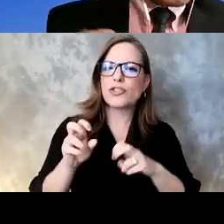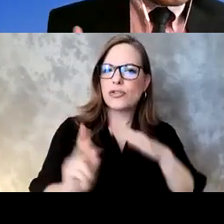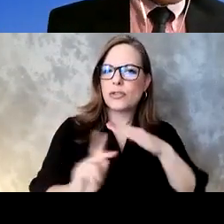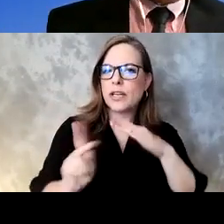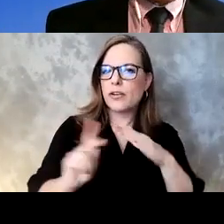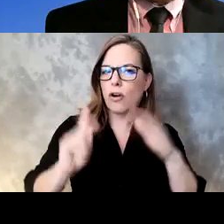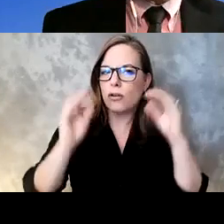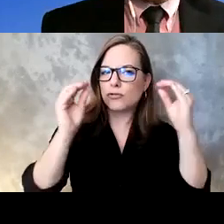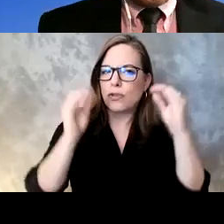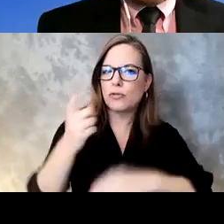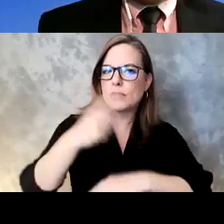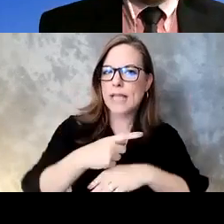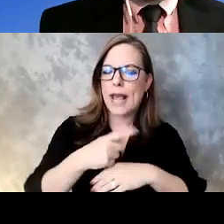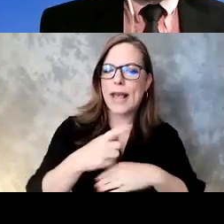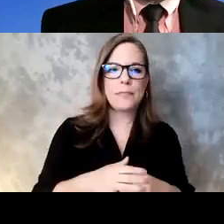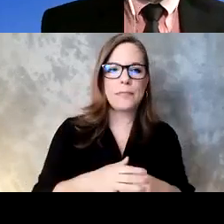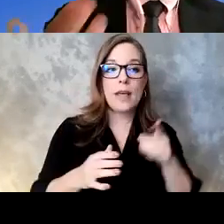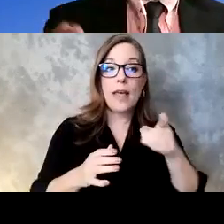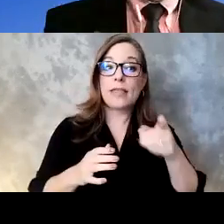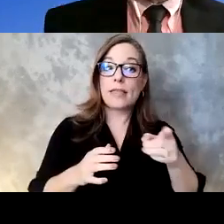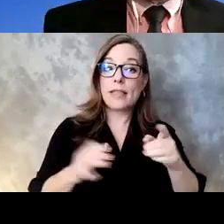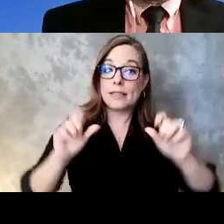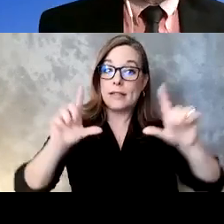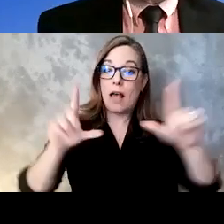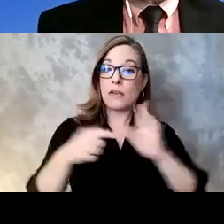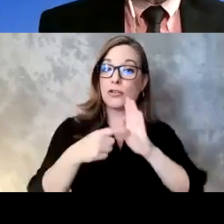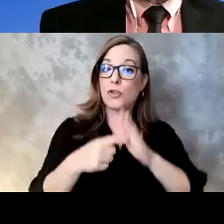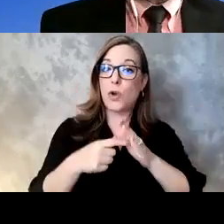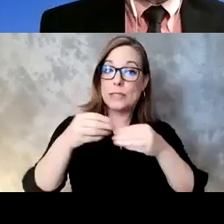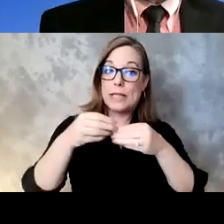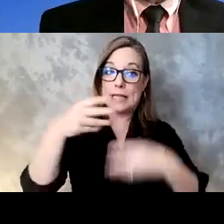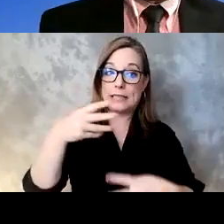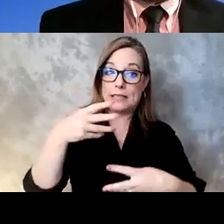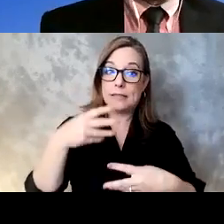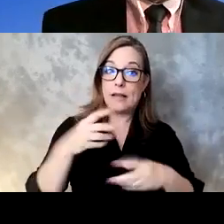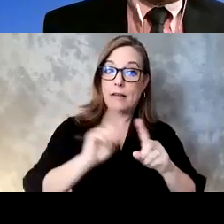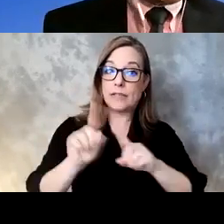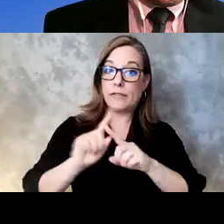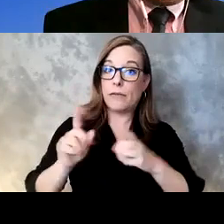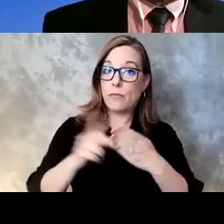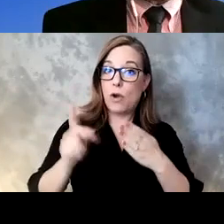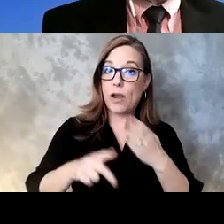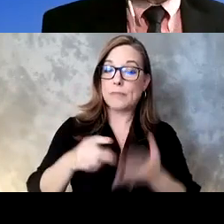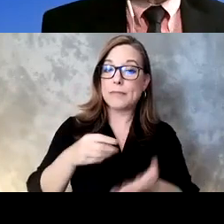This slide here shows a list of programs with funding available to help with UPK implementation